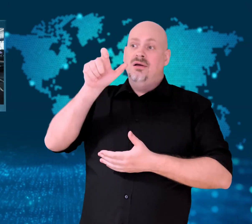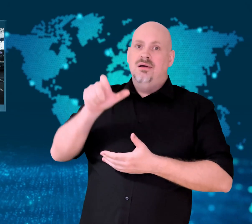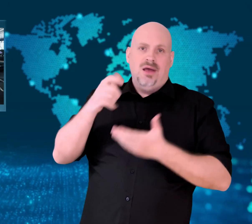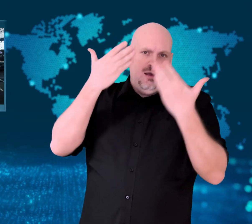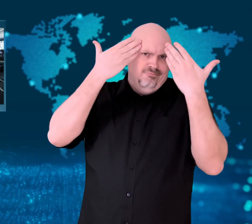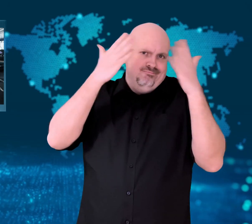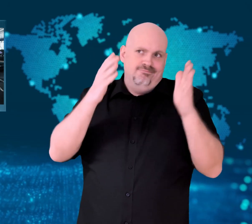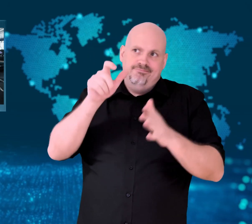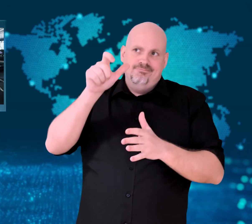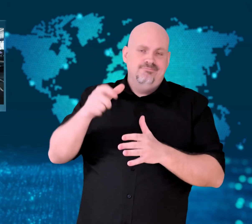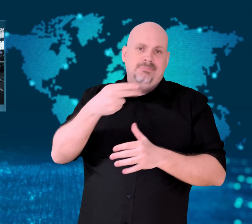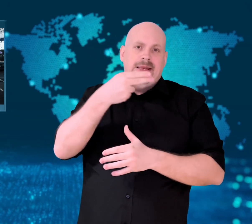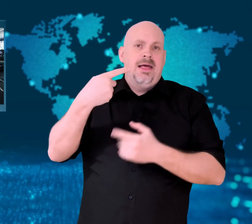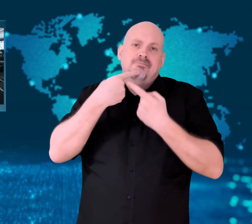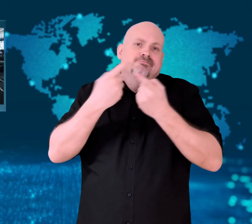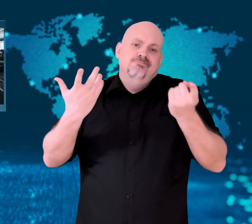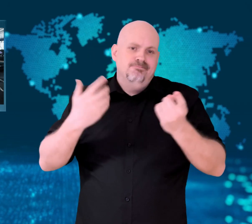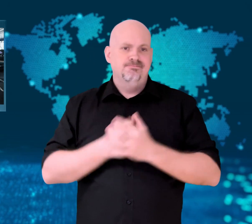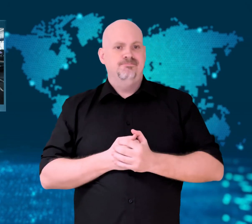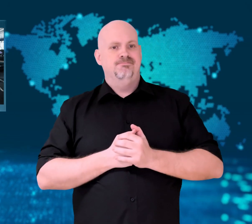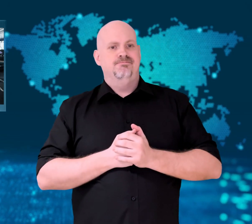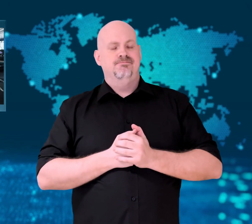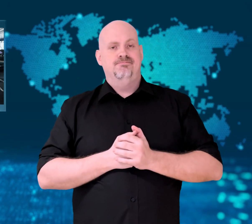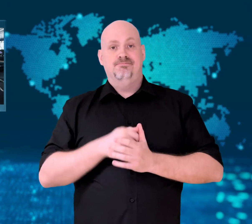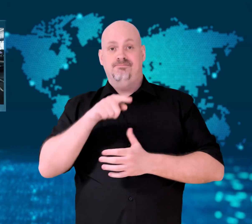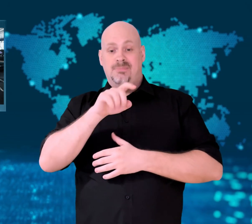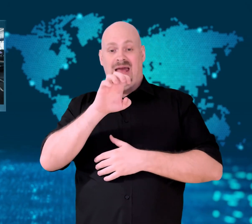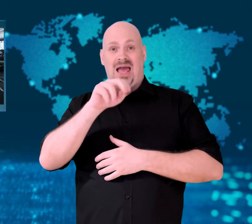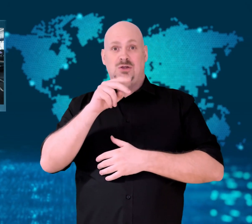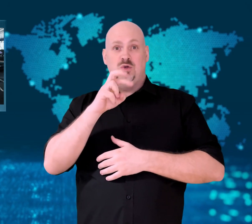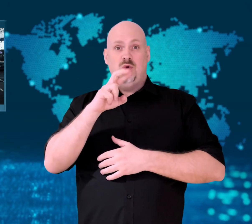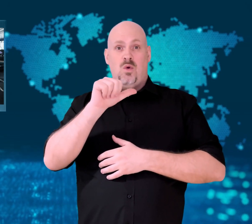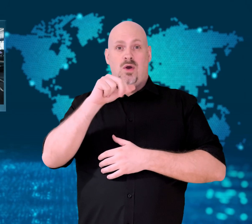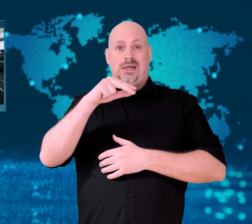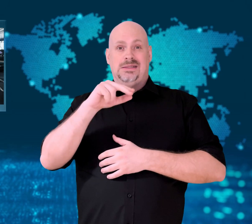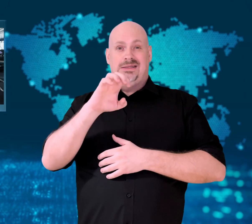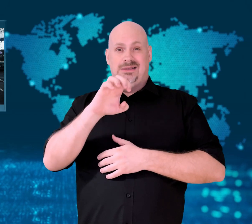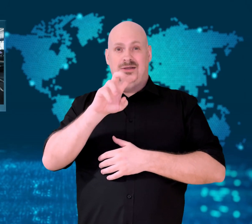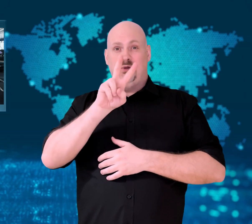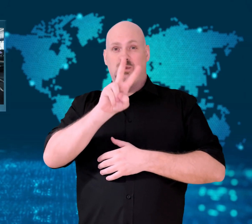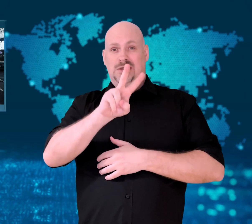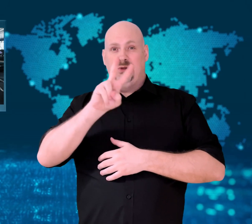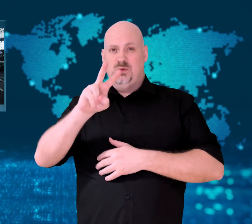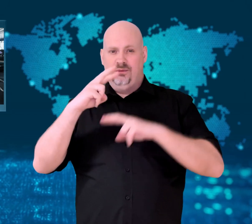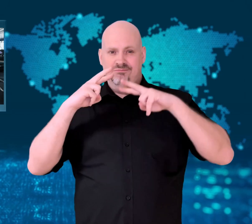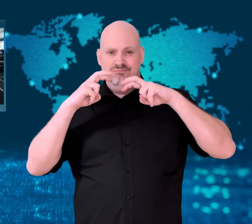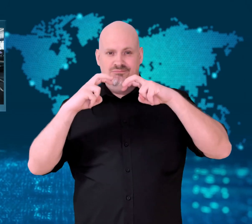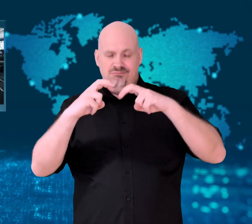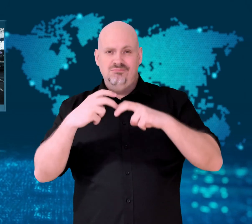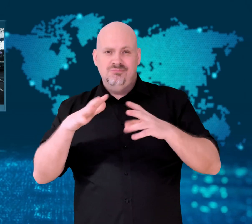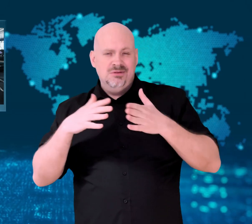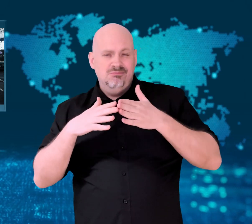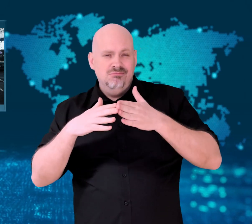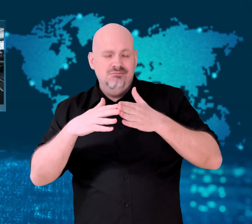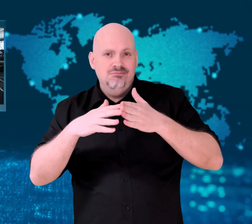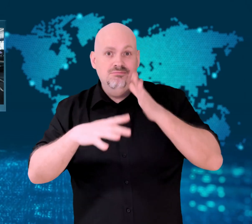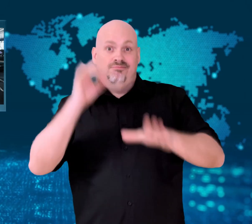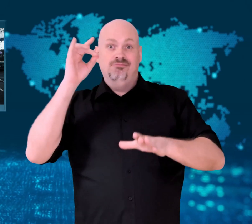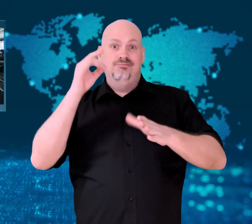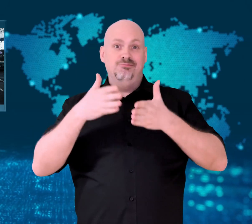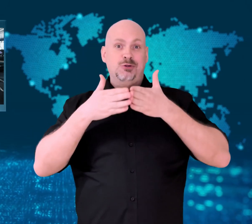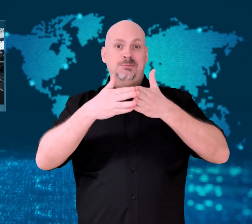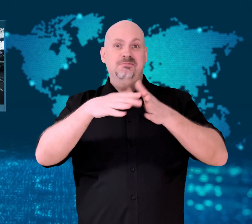Endurance22 found the sunken ship 3,008 meters down in icy water